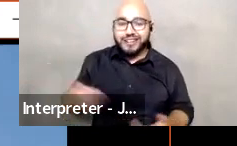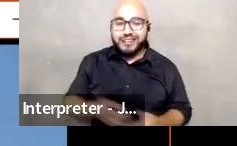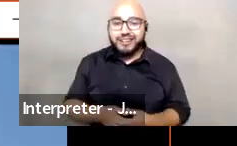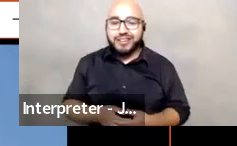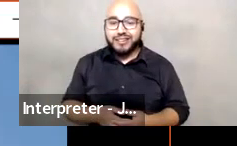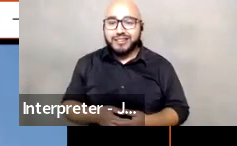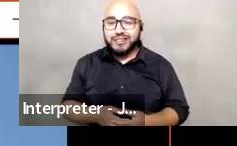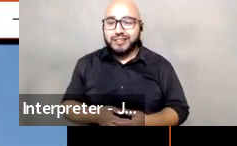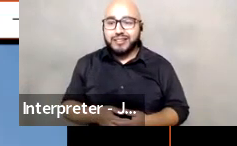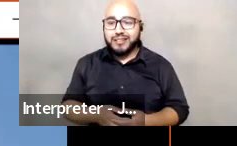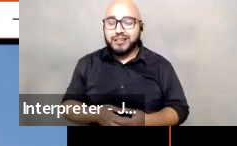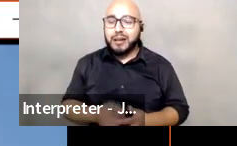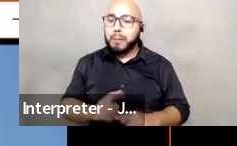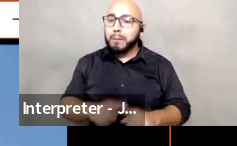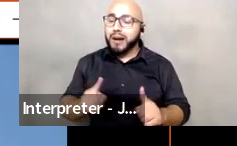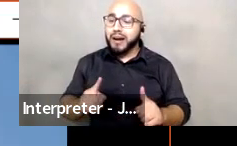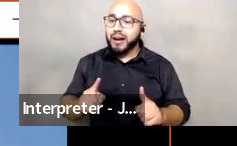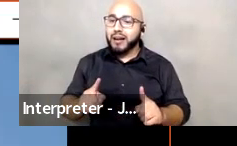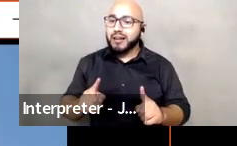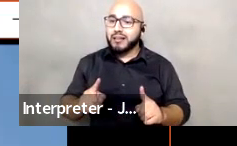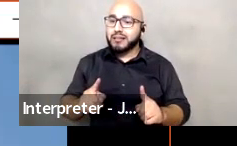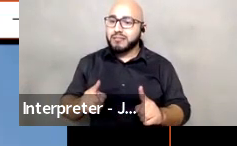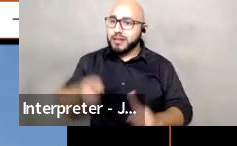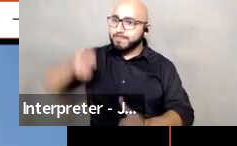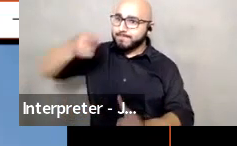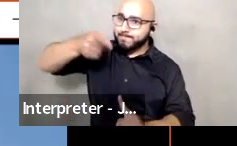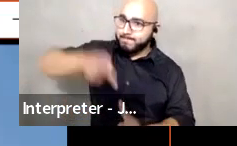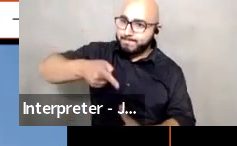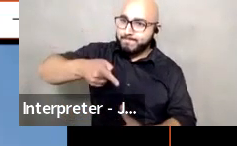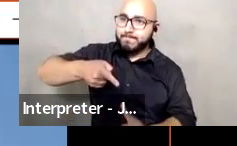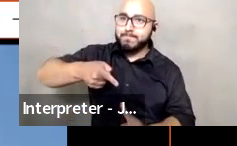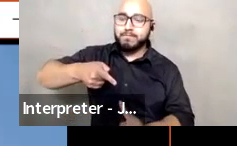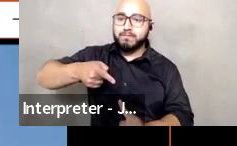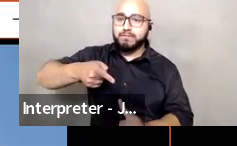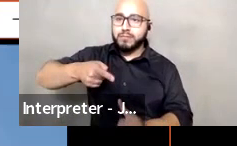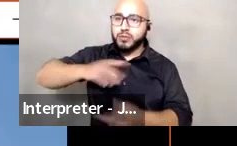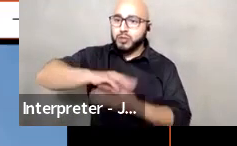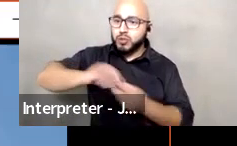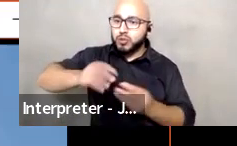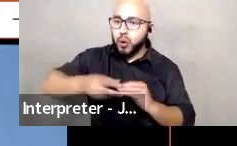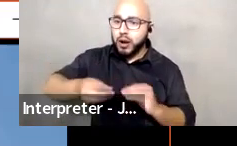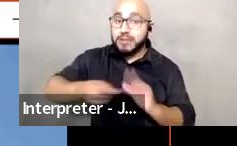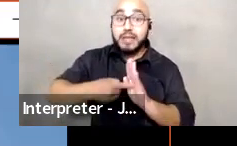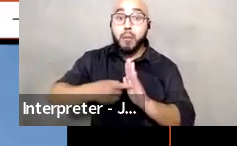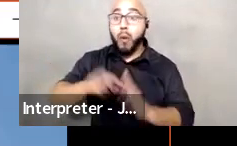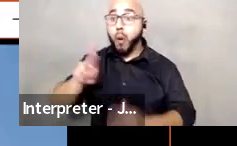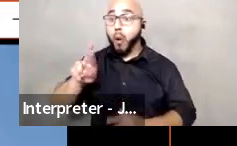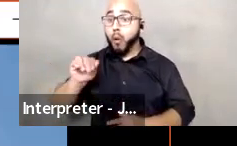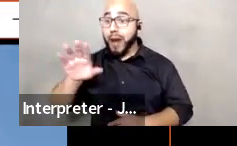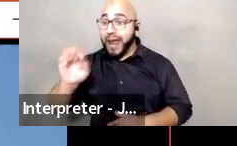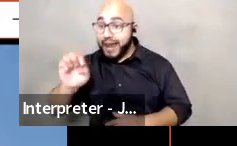Larger stories, I think especially the story of race and racism. Gets pushed to the side when we do that.